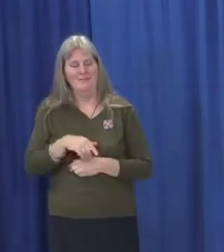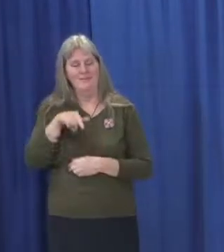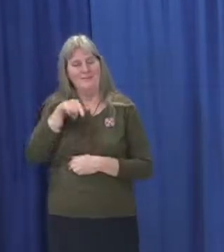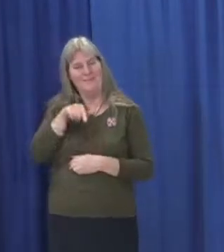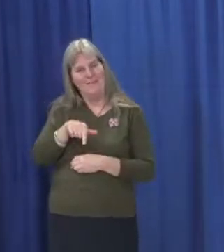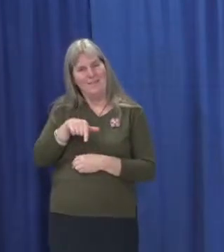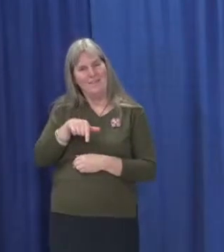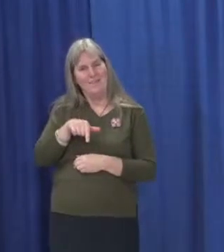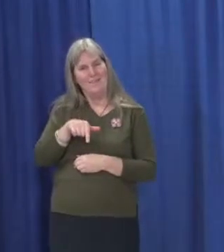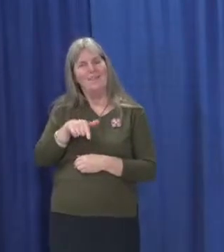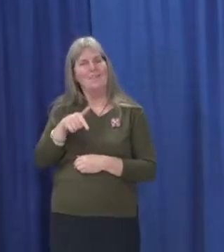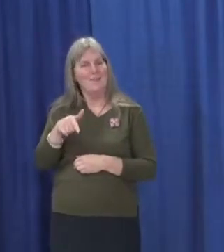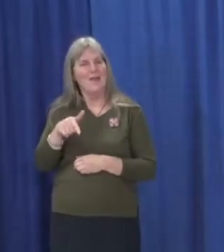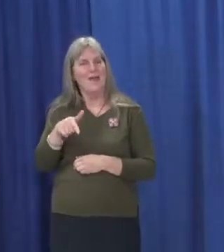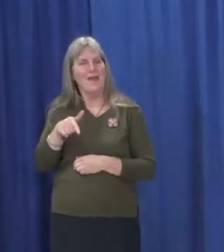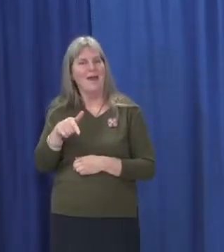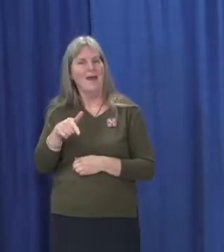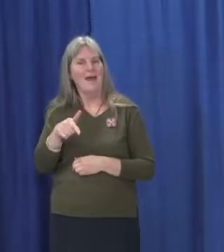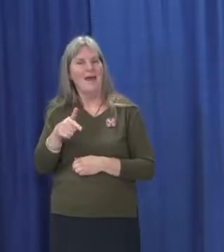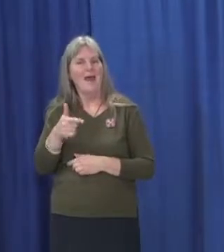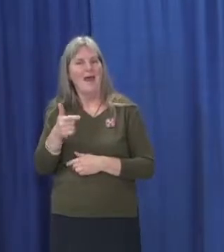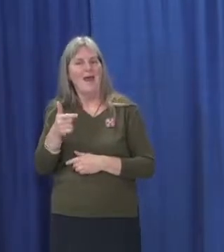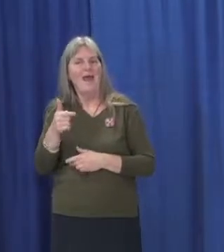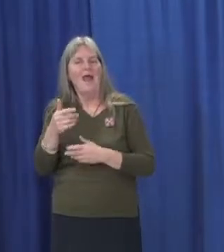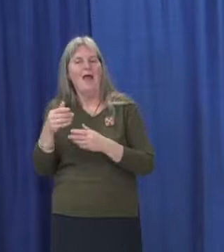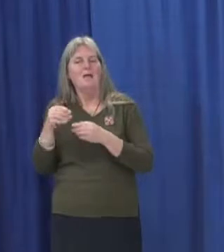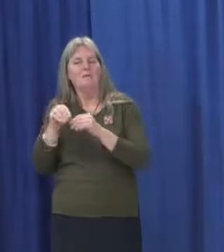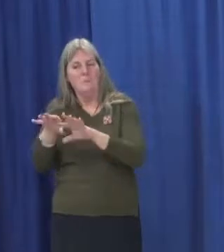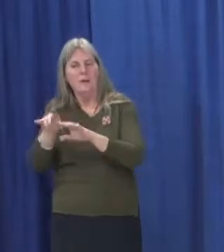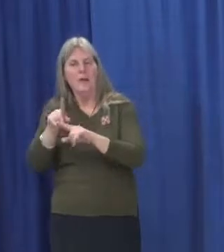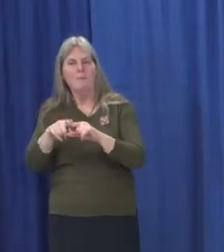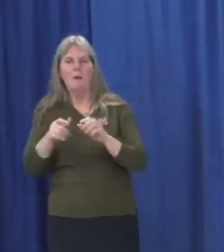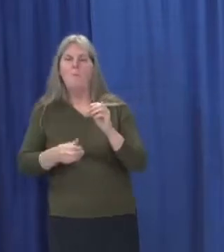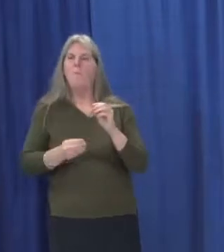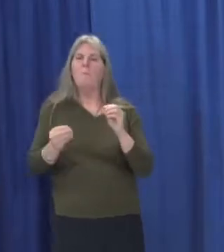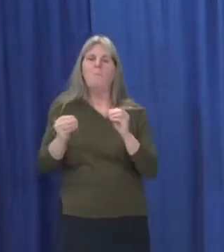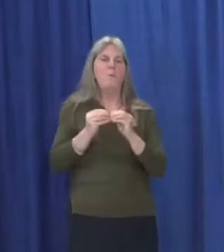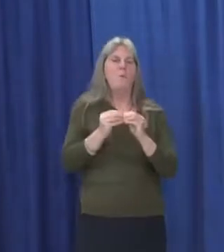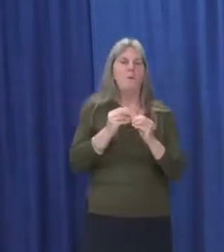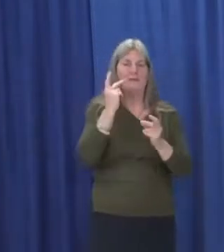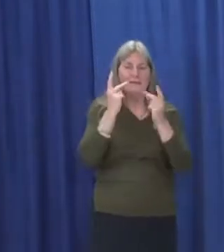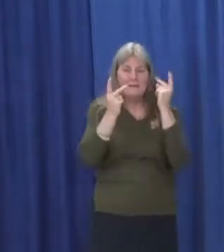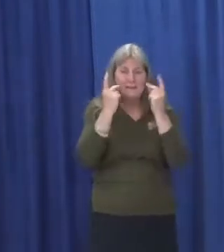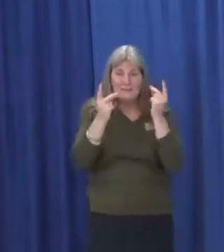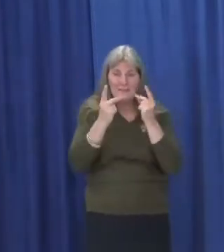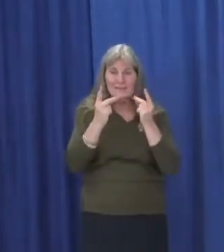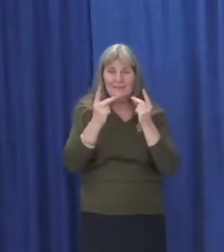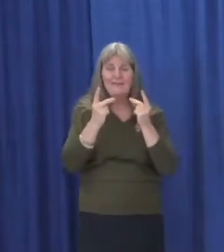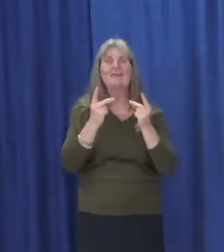contributor but a smaller contributor than the spread we see amongst people who are not